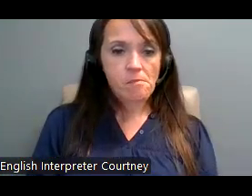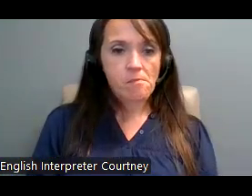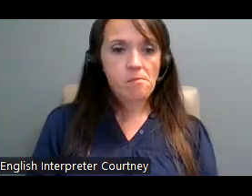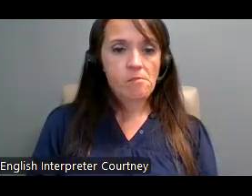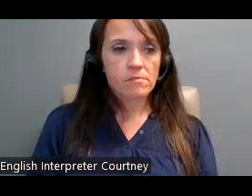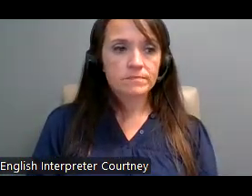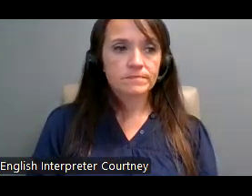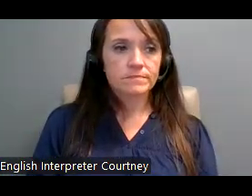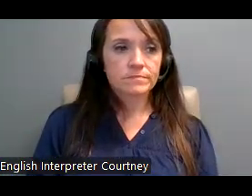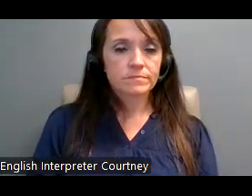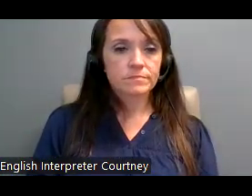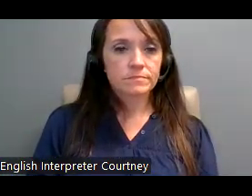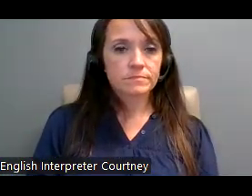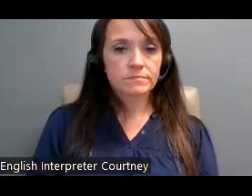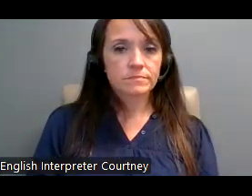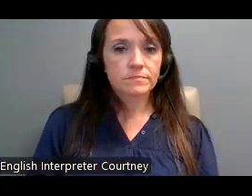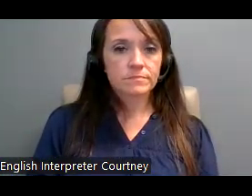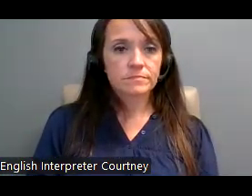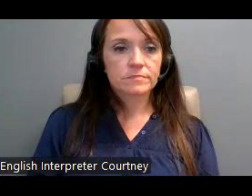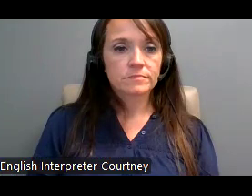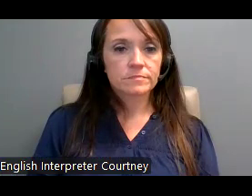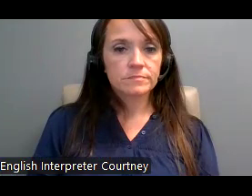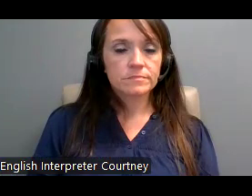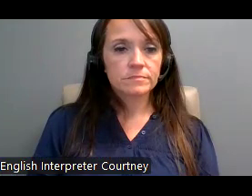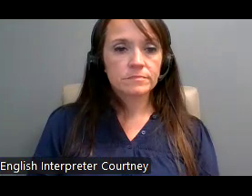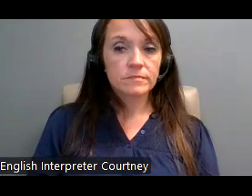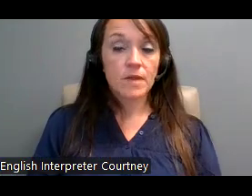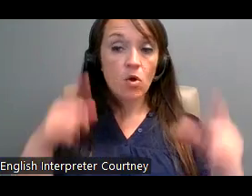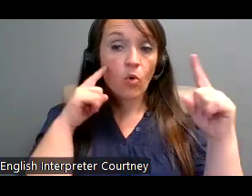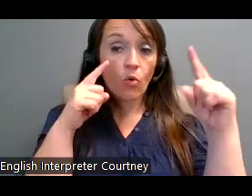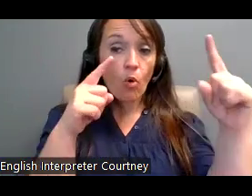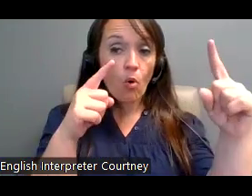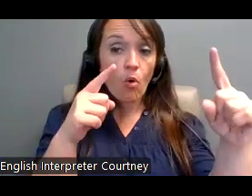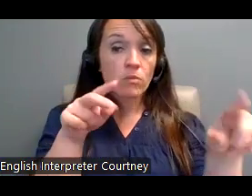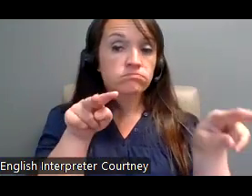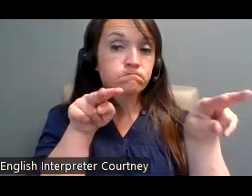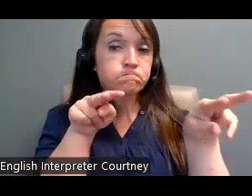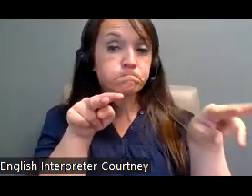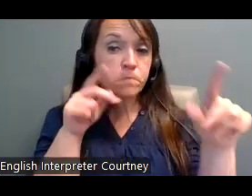Monitoring goals can include ensuring the client receiving at least two waiver services